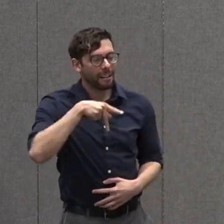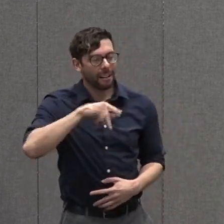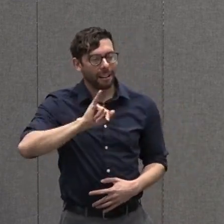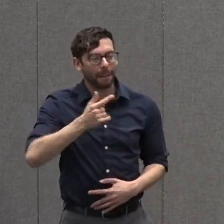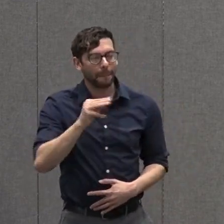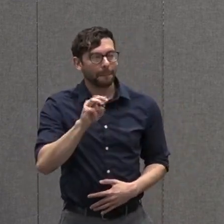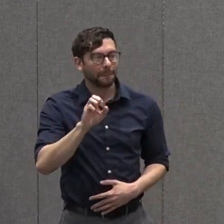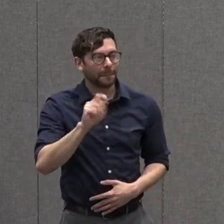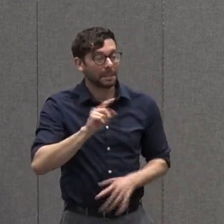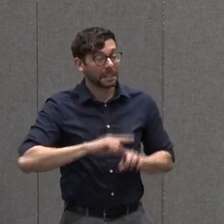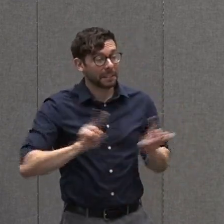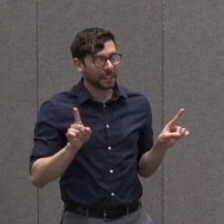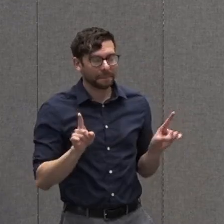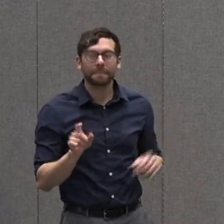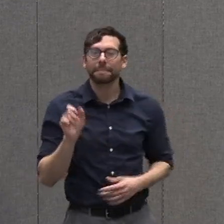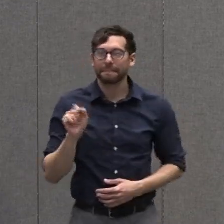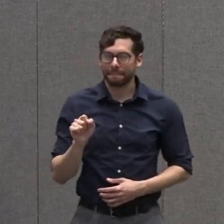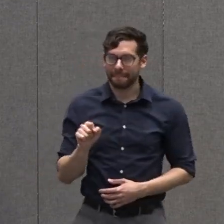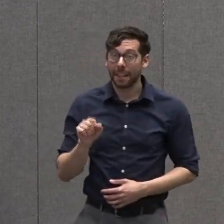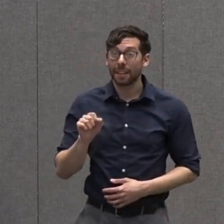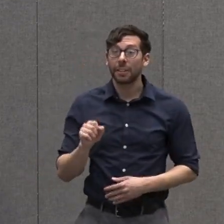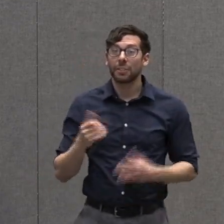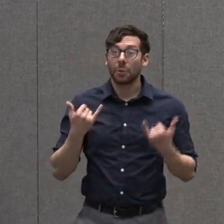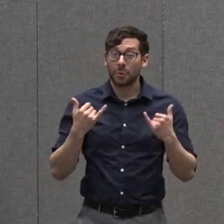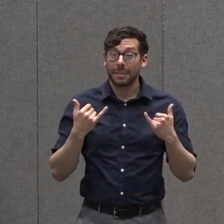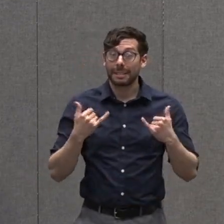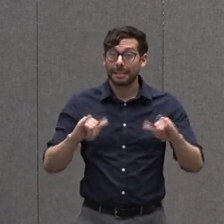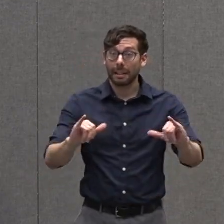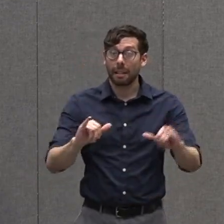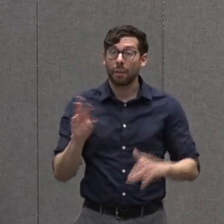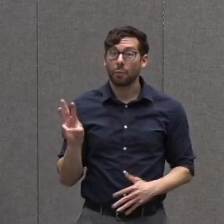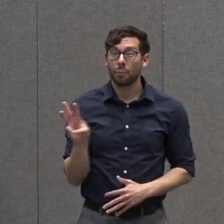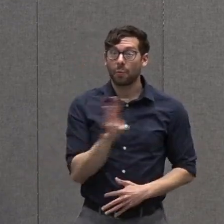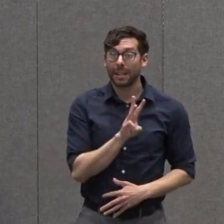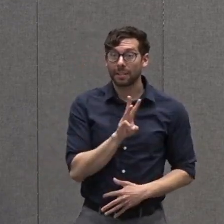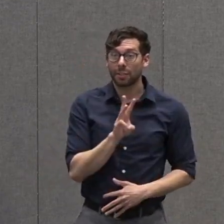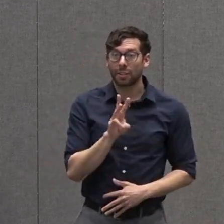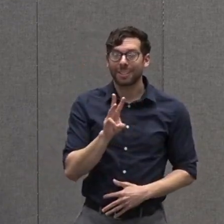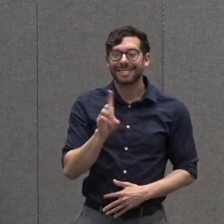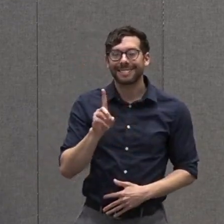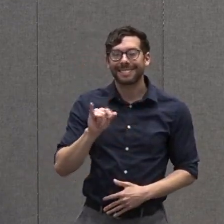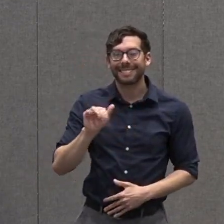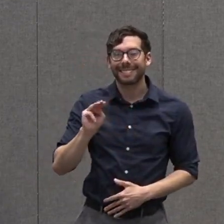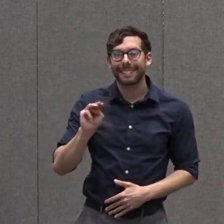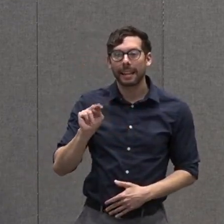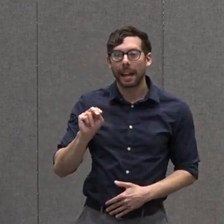This is a western diamondback rattlesnake, but it's missing the dark pigment we call melanin.